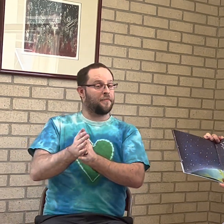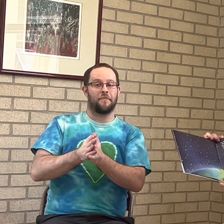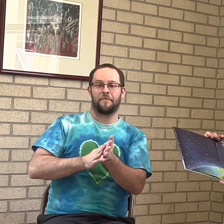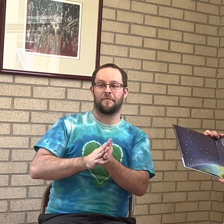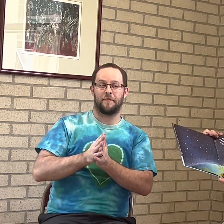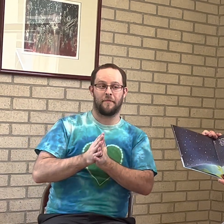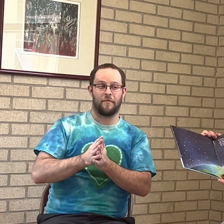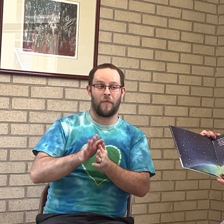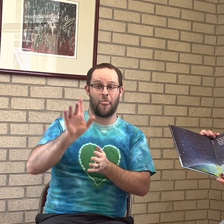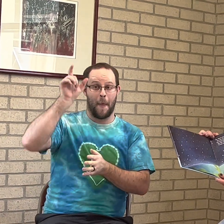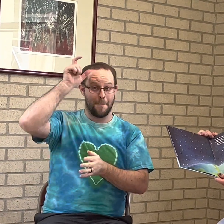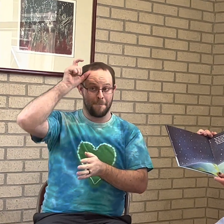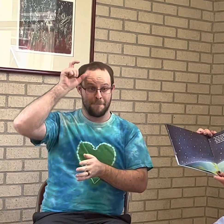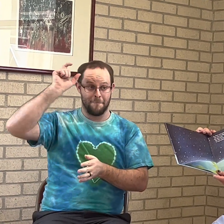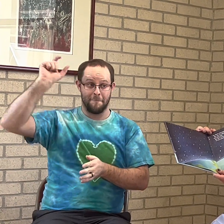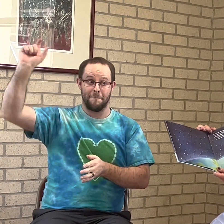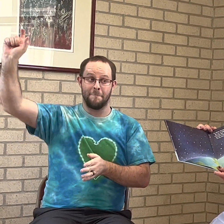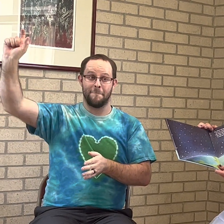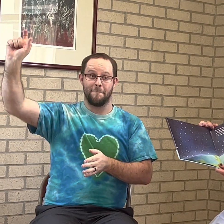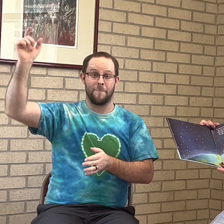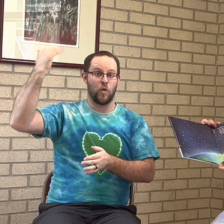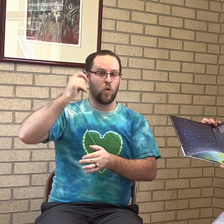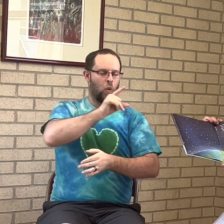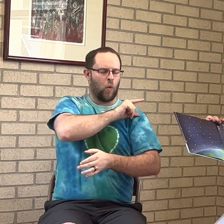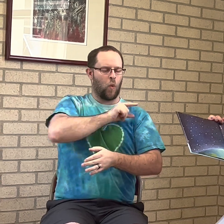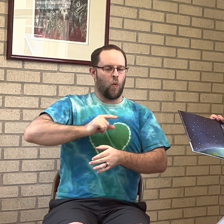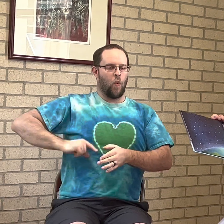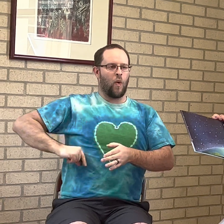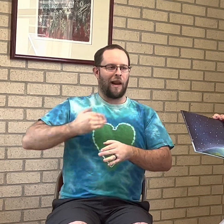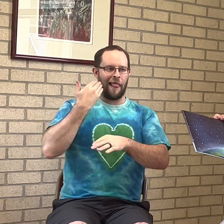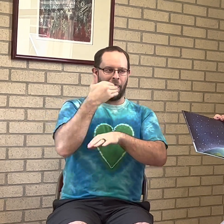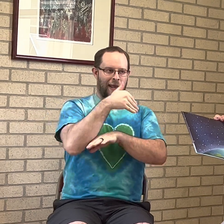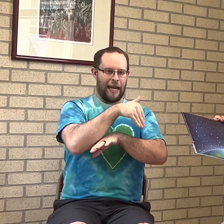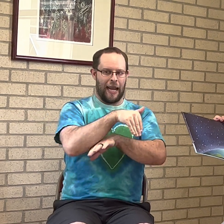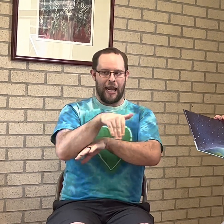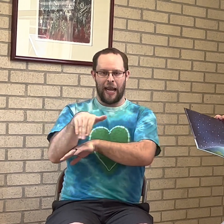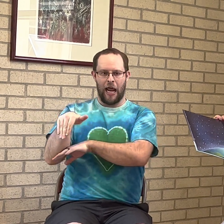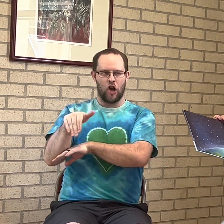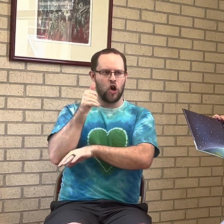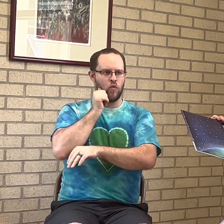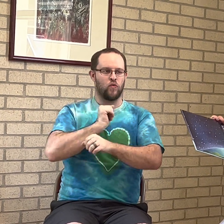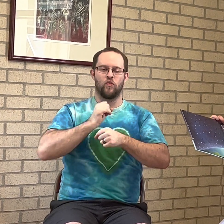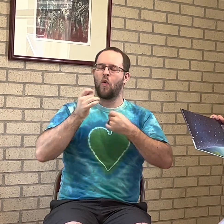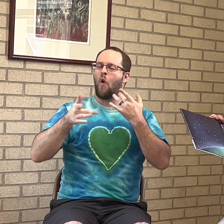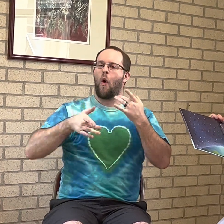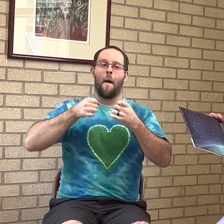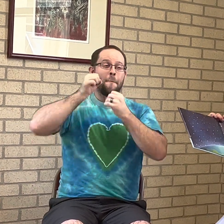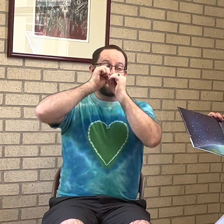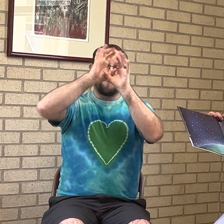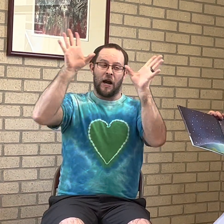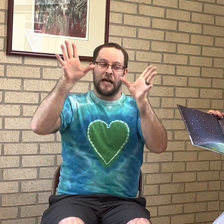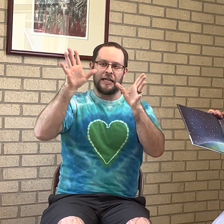Mr. Dixon: The moon was Queen of the night sky. She was so bright that everything she